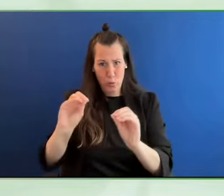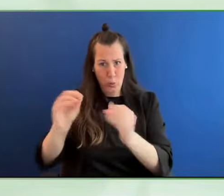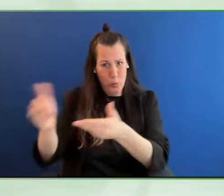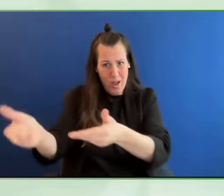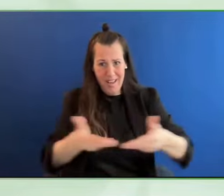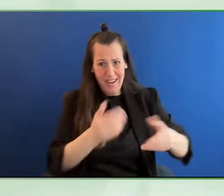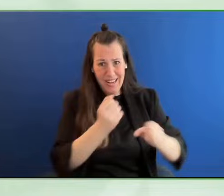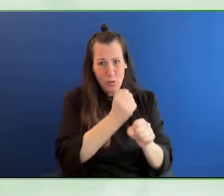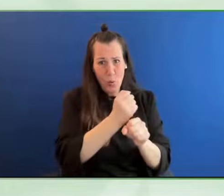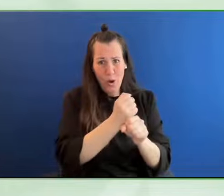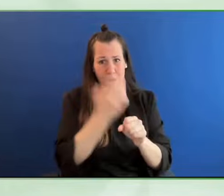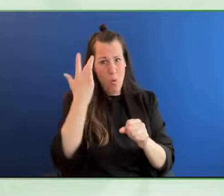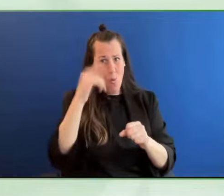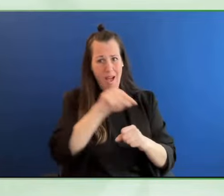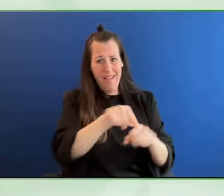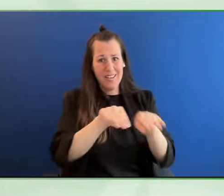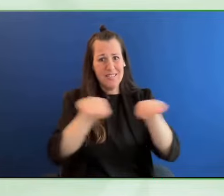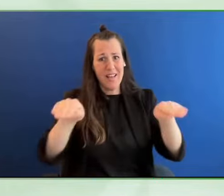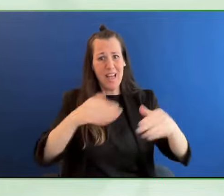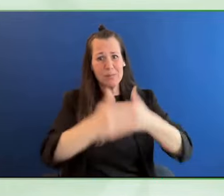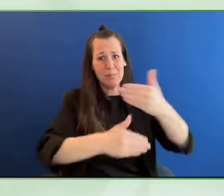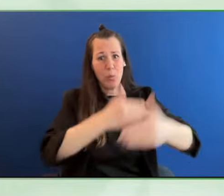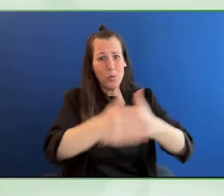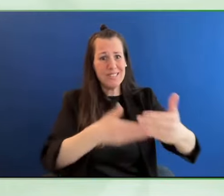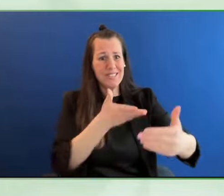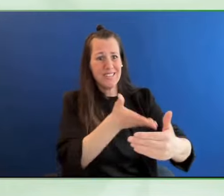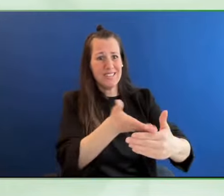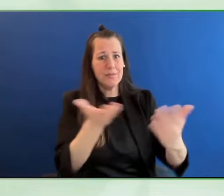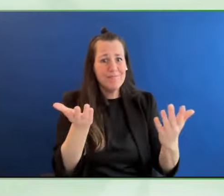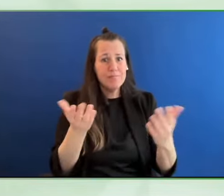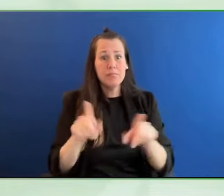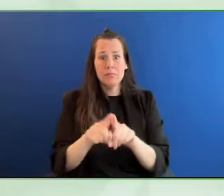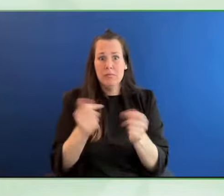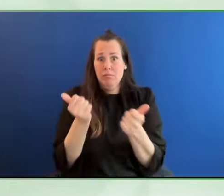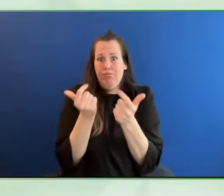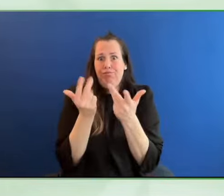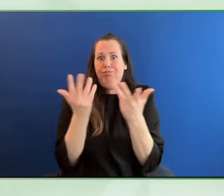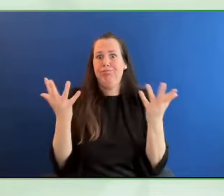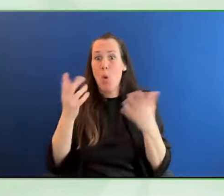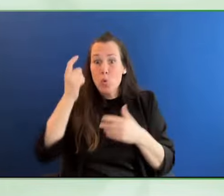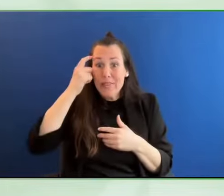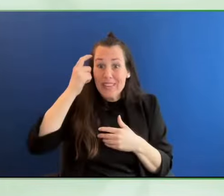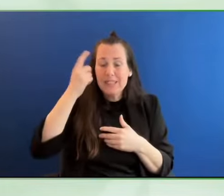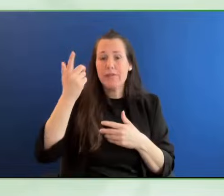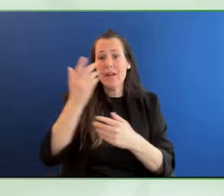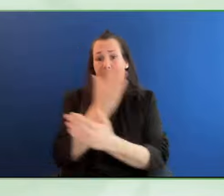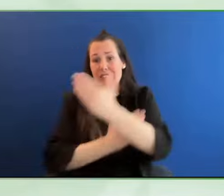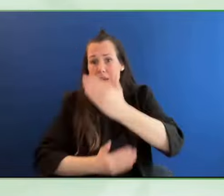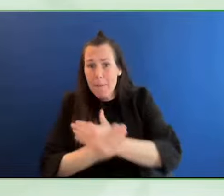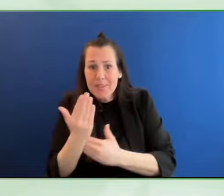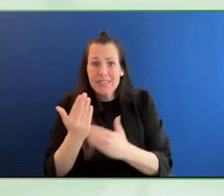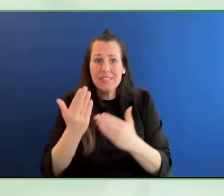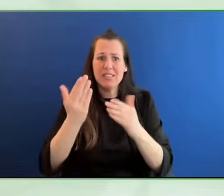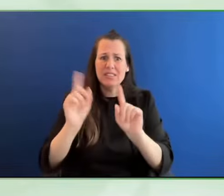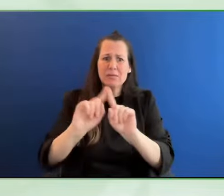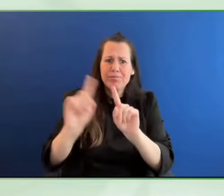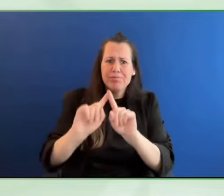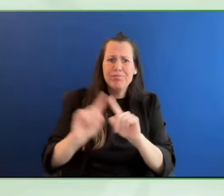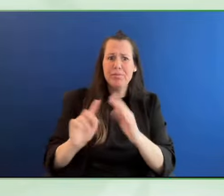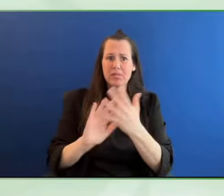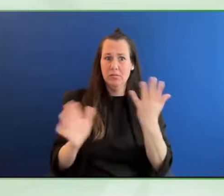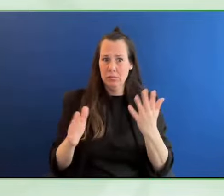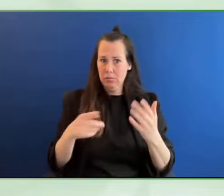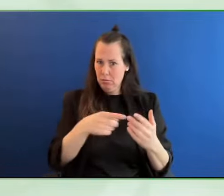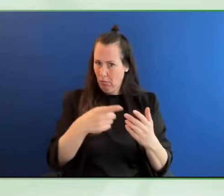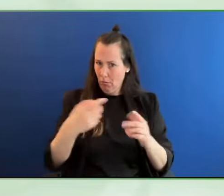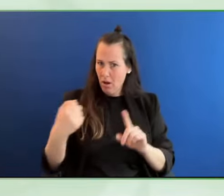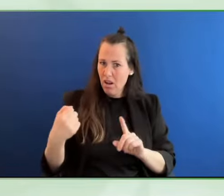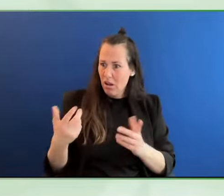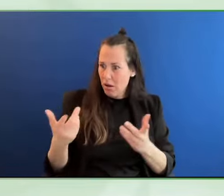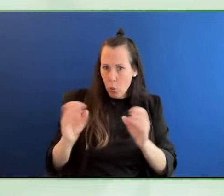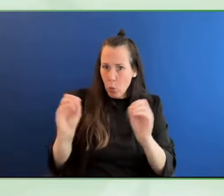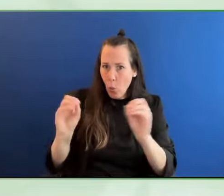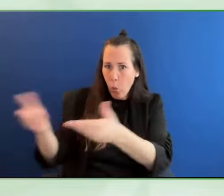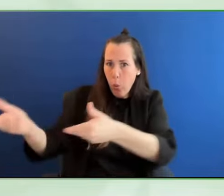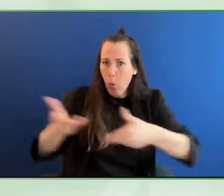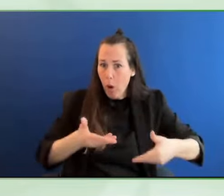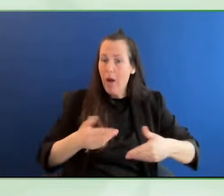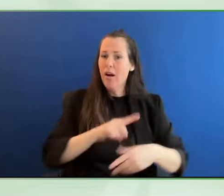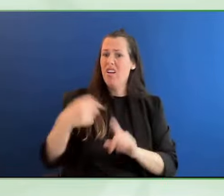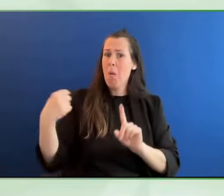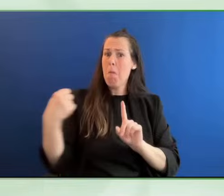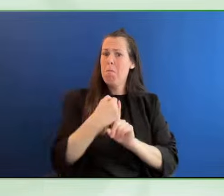It didn't occur to me that maybe I had to rethink what does a strong communicator mean?